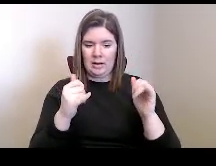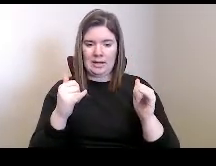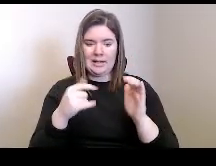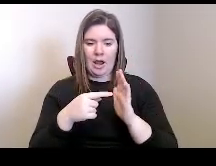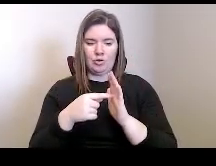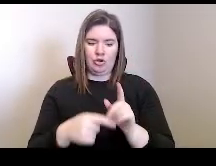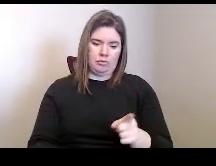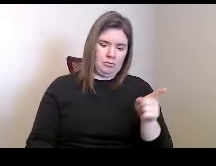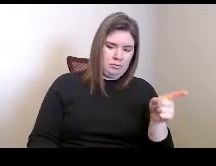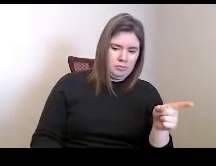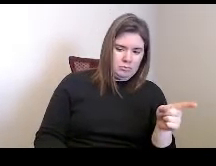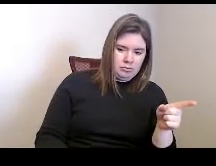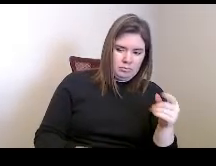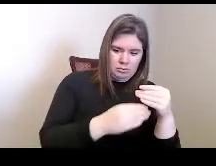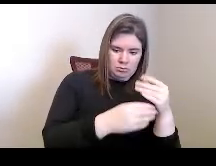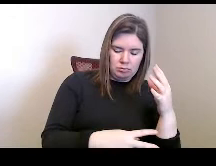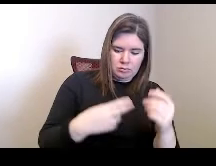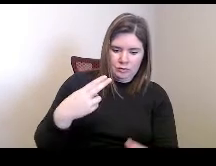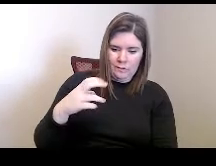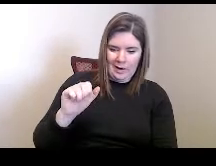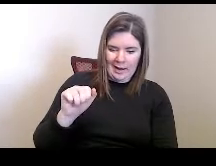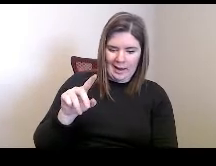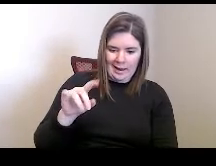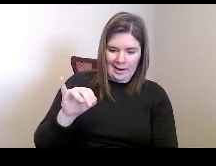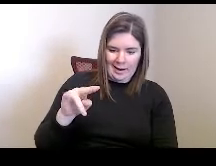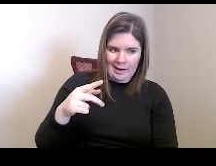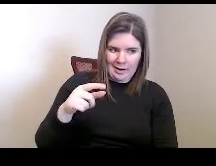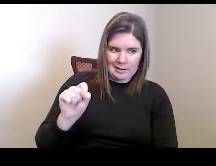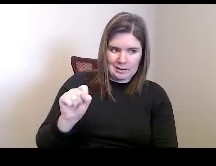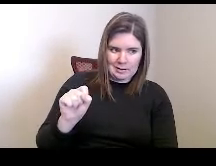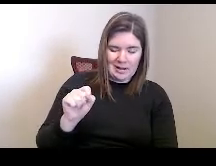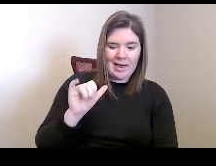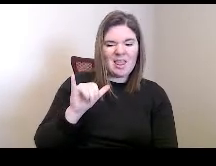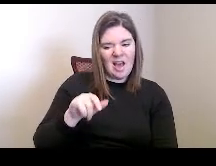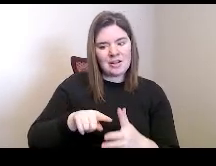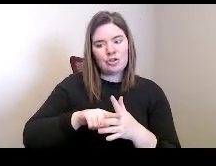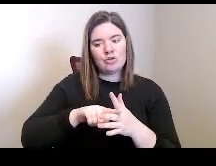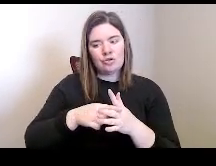And that's the start of our ability to navigate this by adding in some of these styles.